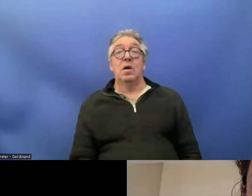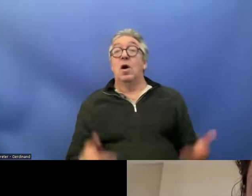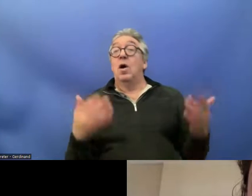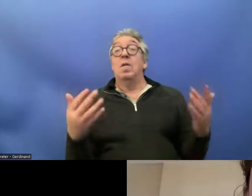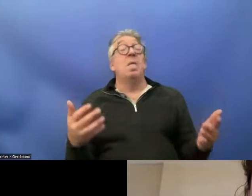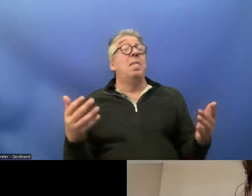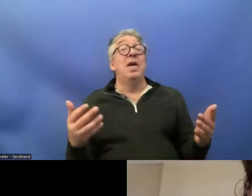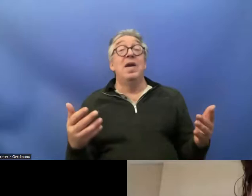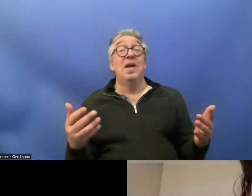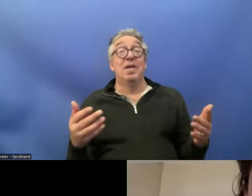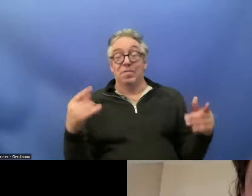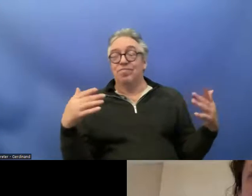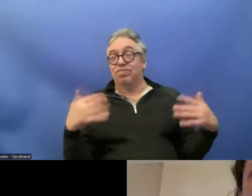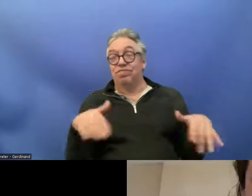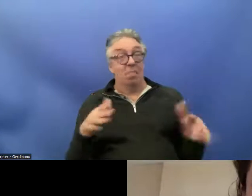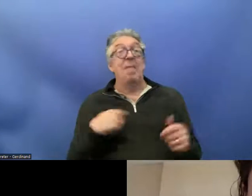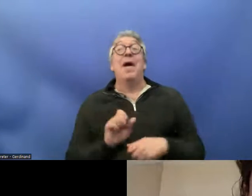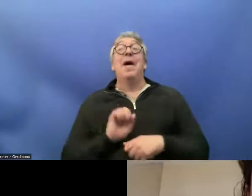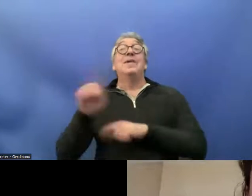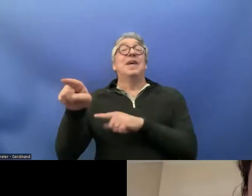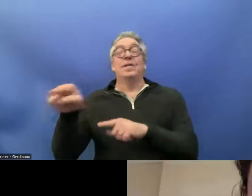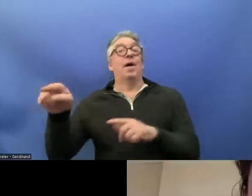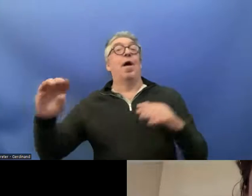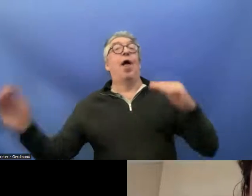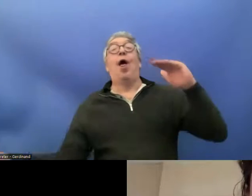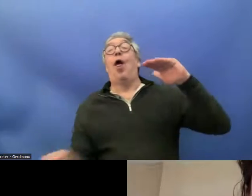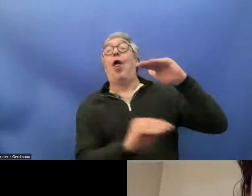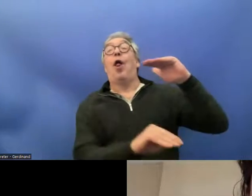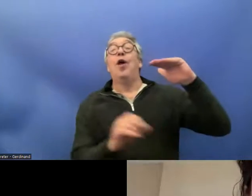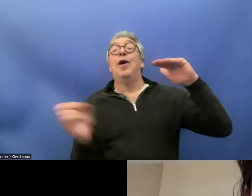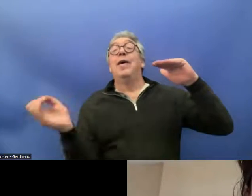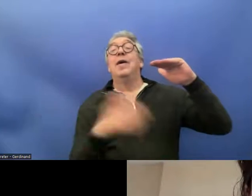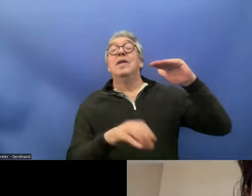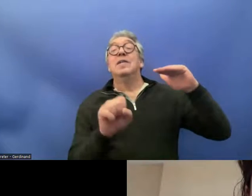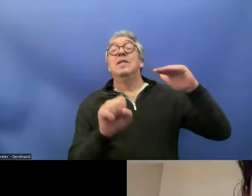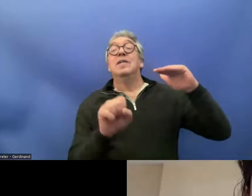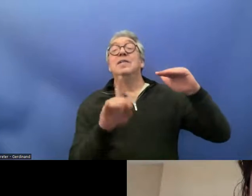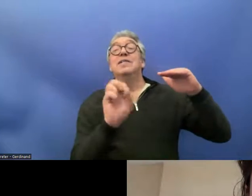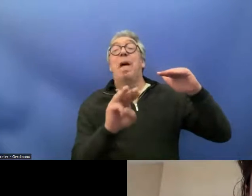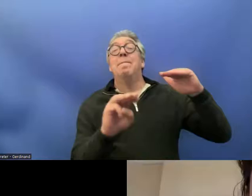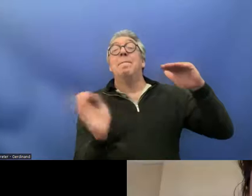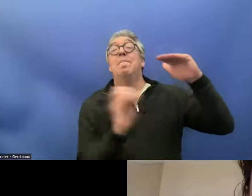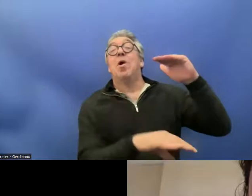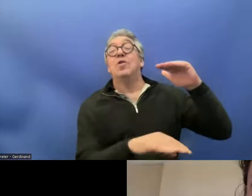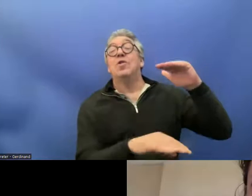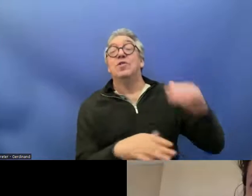It's very complicated to reach organizations, people have, doesn't have a lot of time, also,